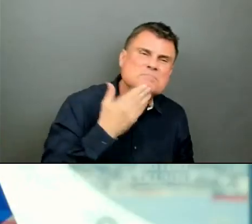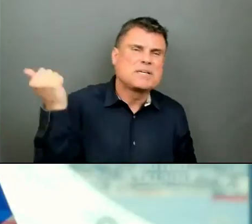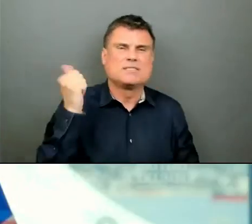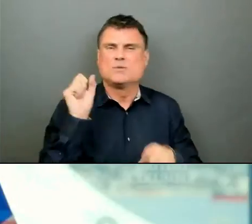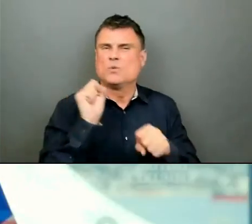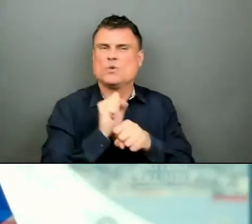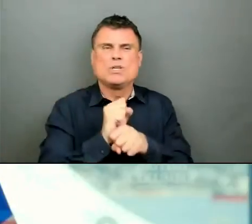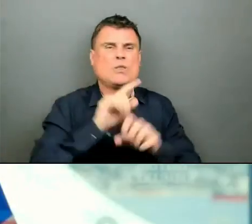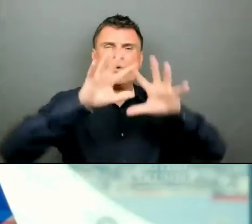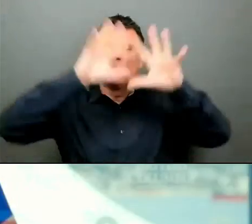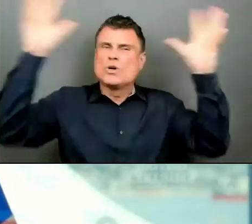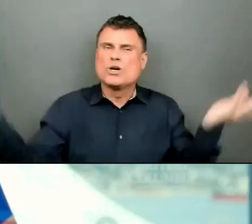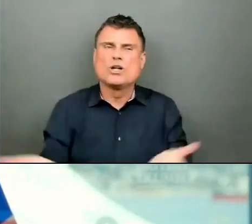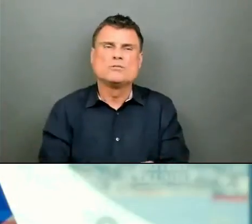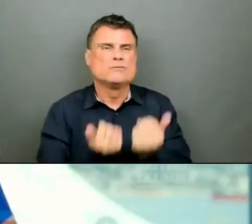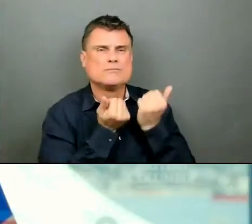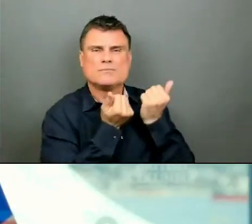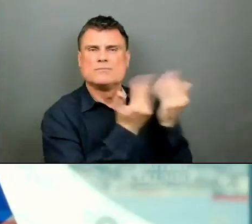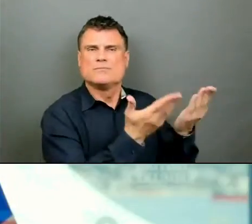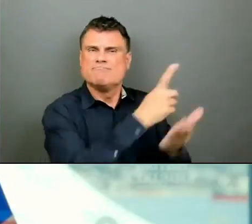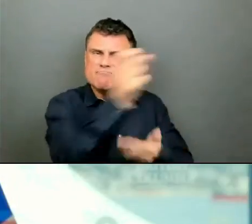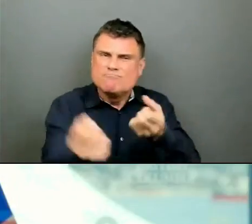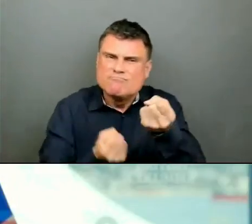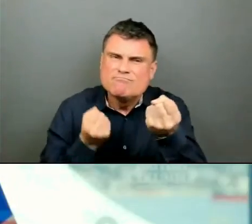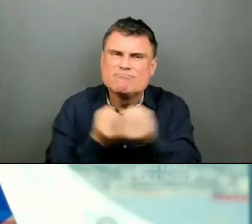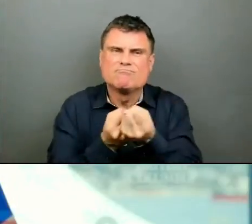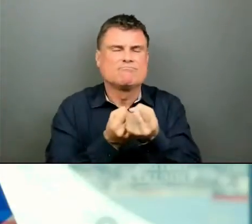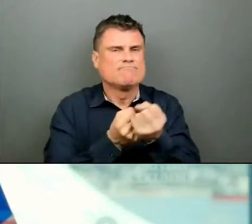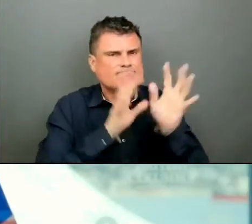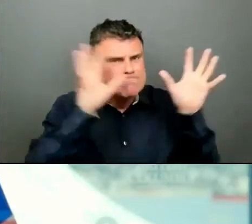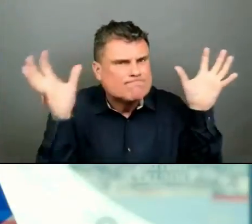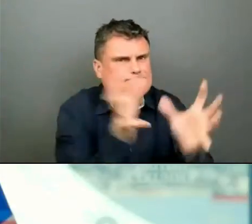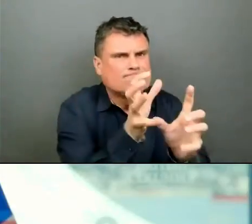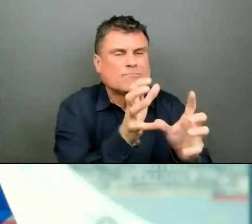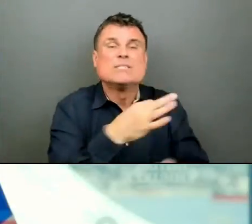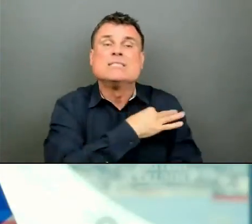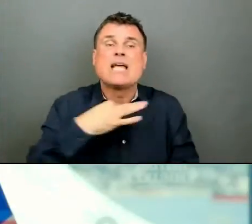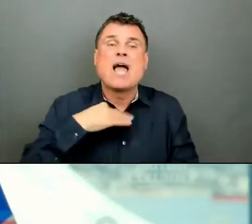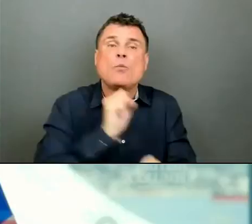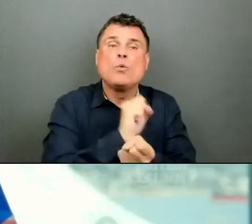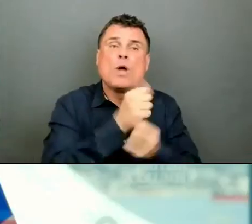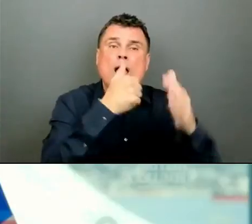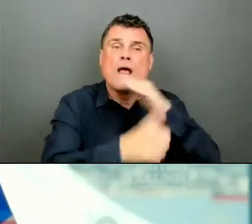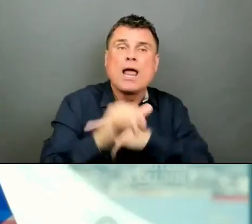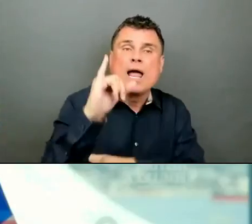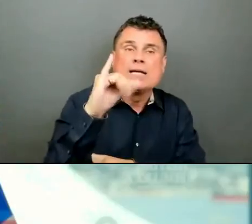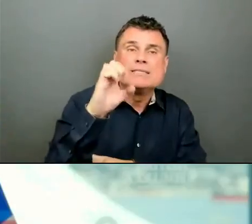the world in supporting people in critical care. It is them that we're of course more concerned